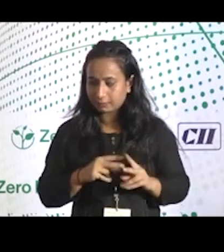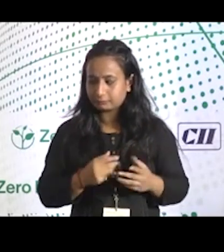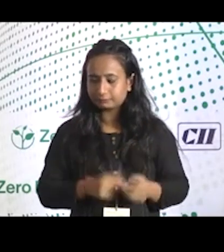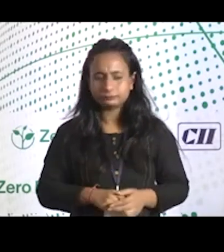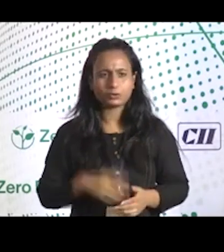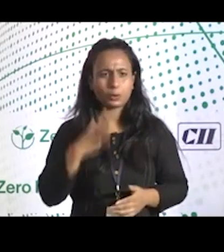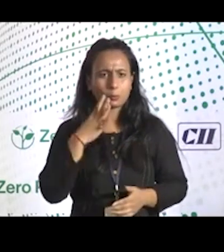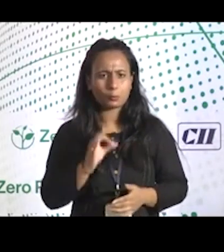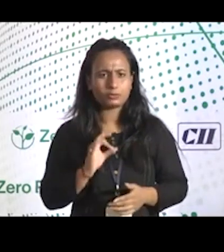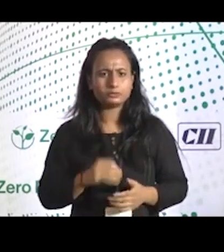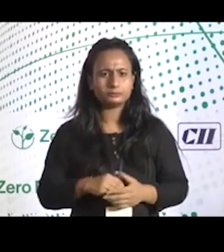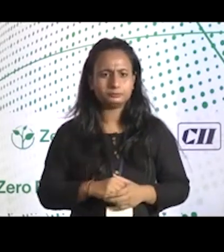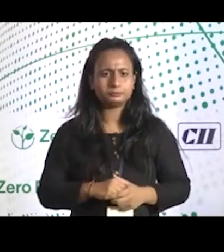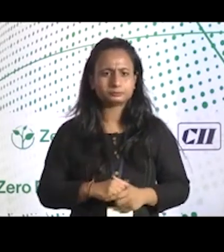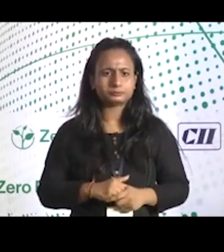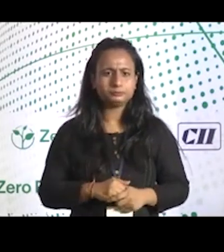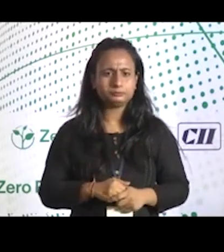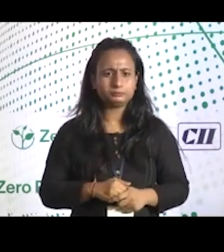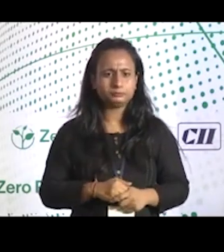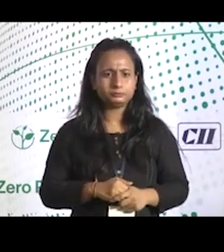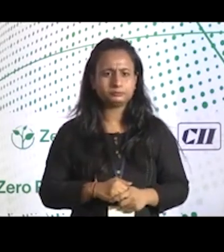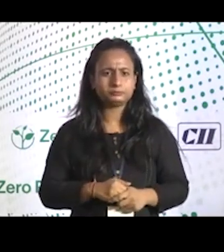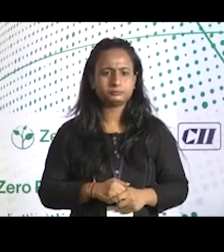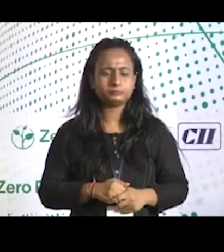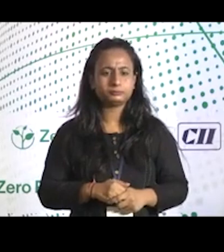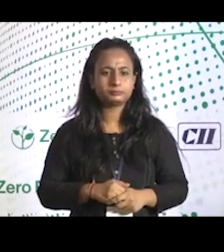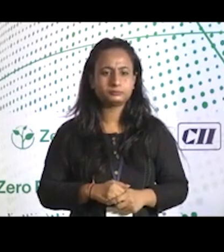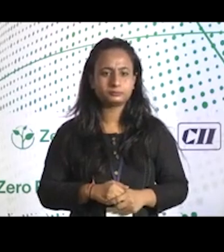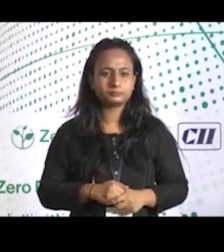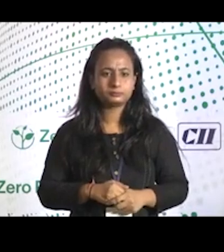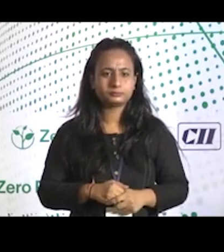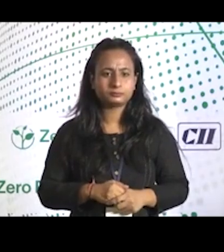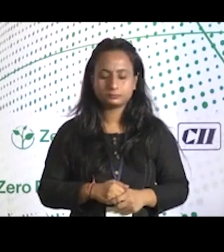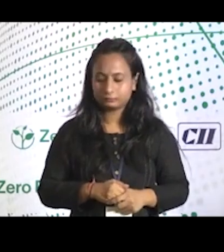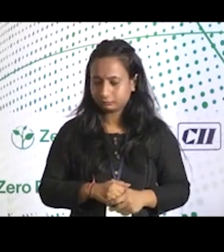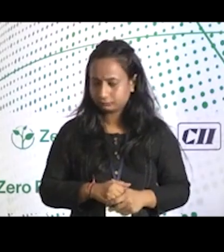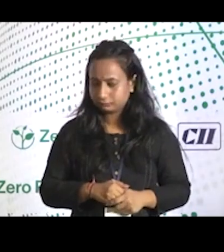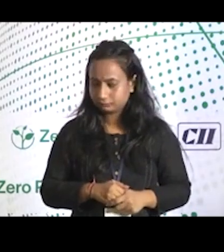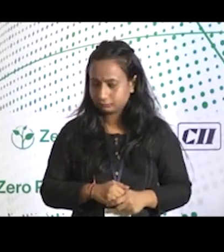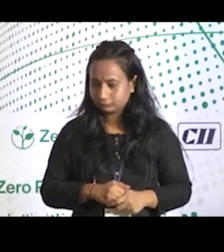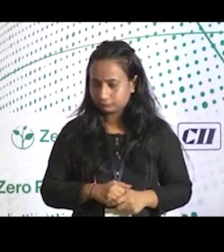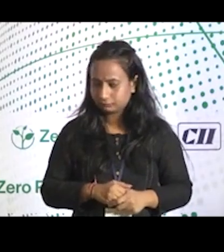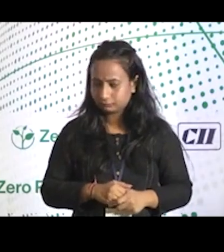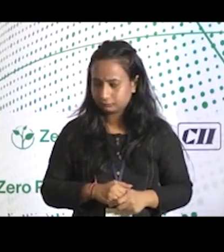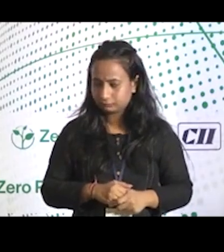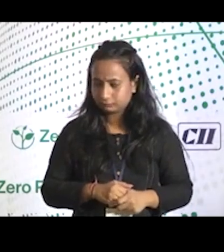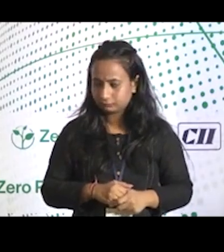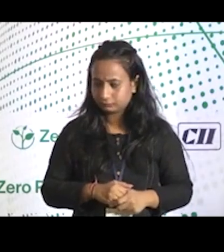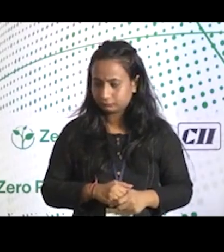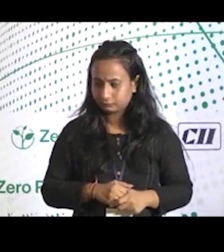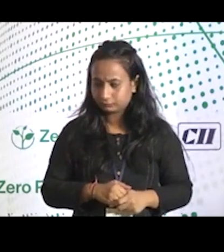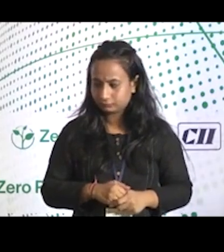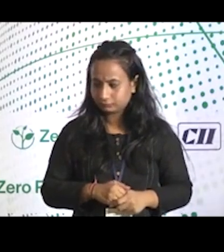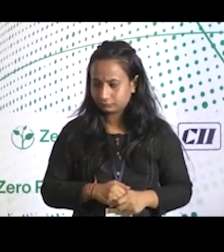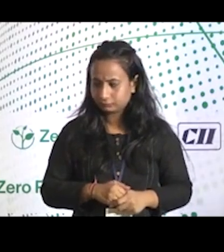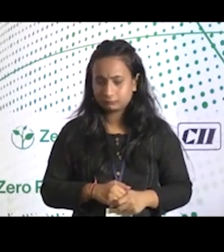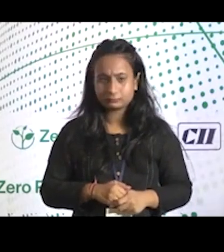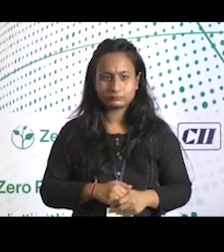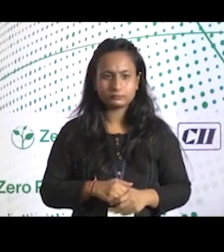And we will in a sense not invest if there is no impact return, no financial returns, easily measurable.